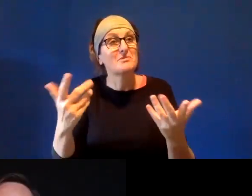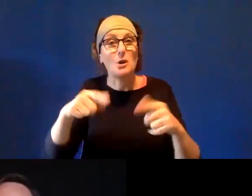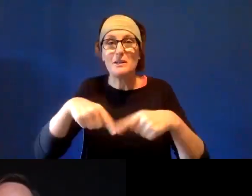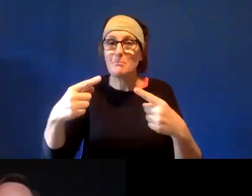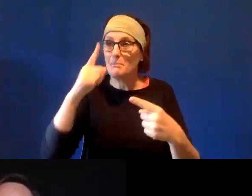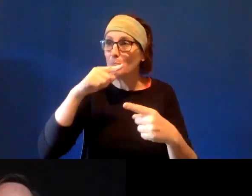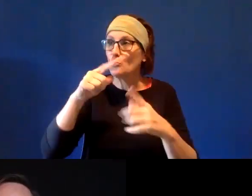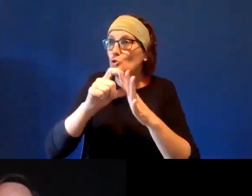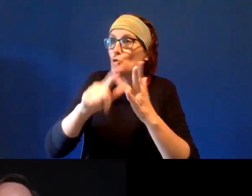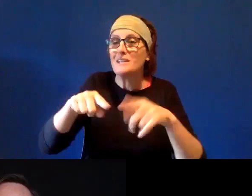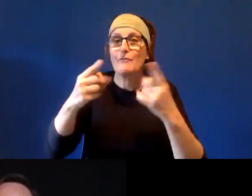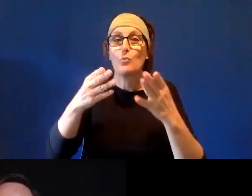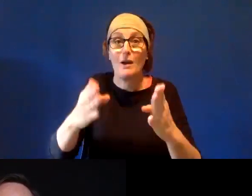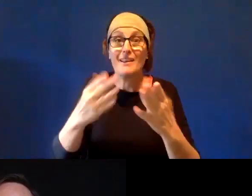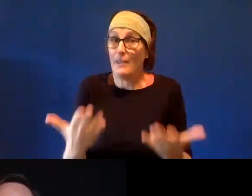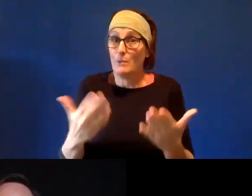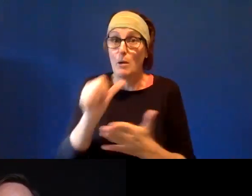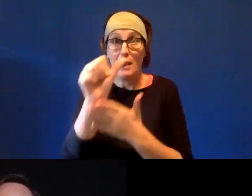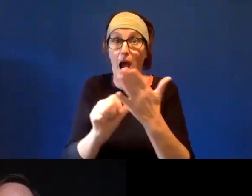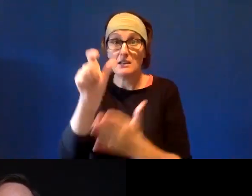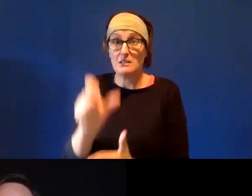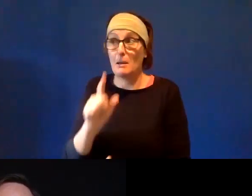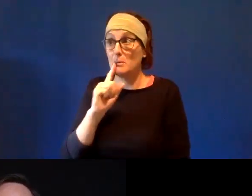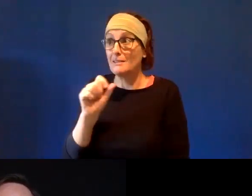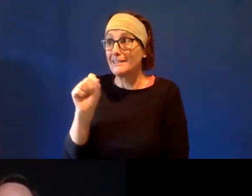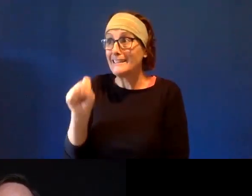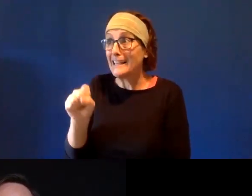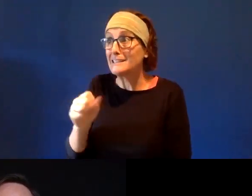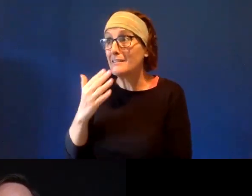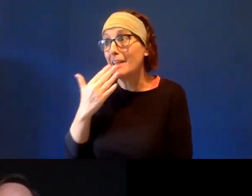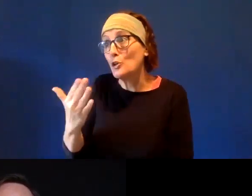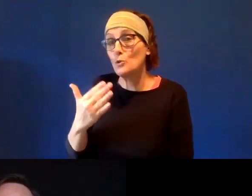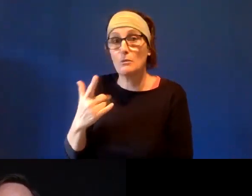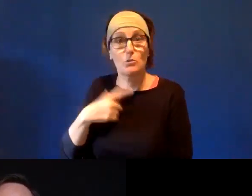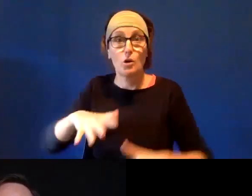actually have to say yes. Because becoming homeless or ending up more